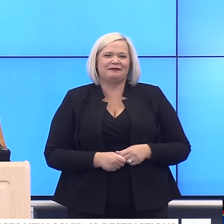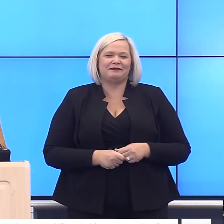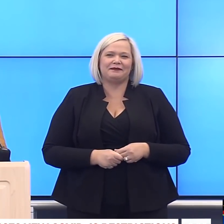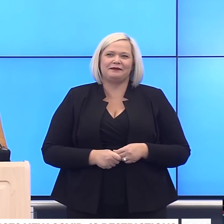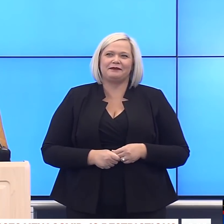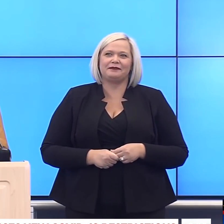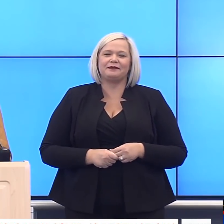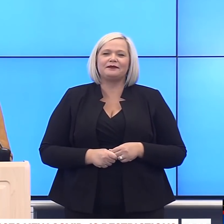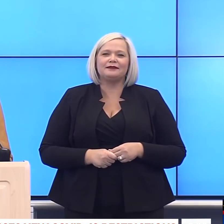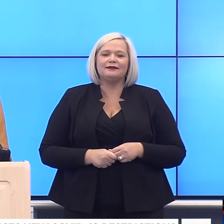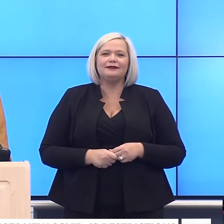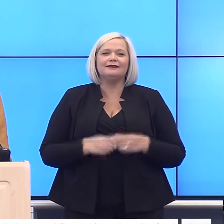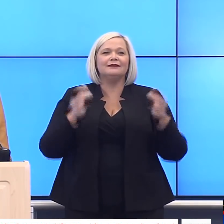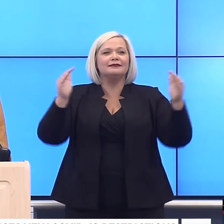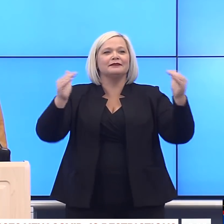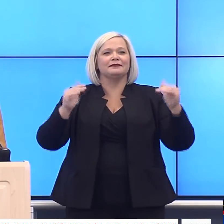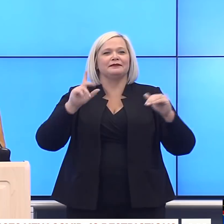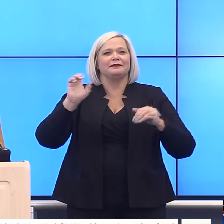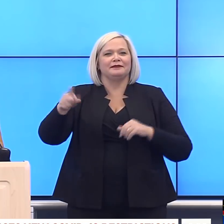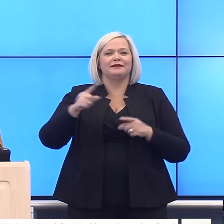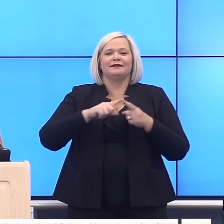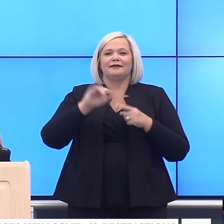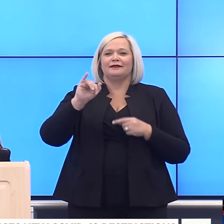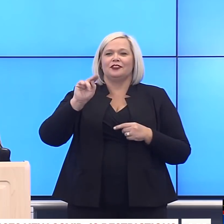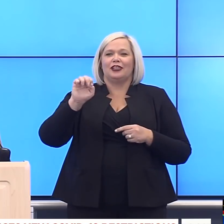OF DOCTOR J HAS AN SAID THE